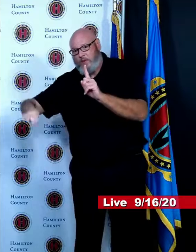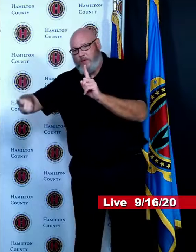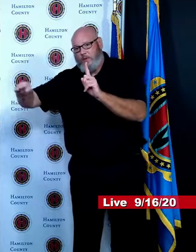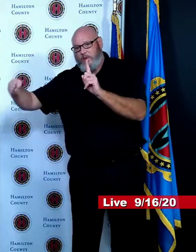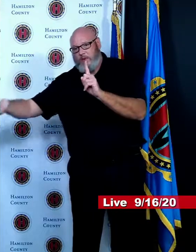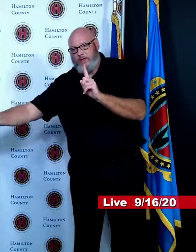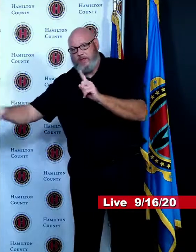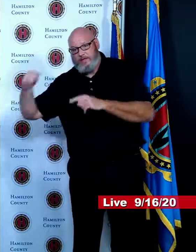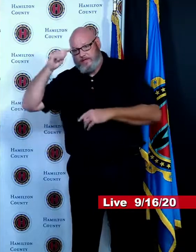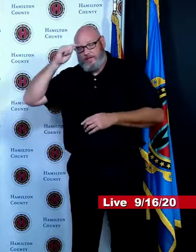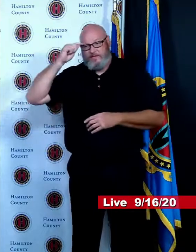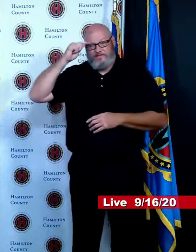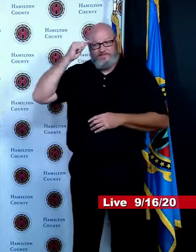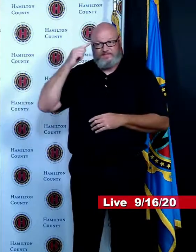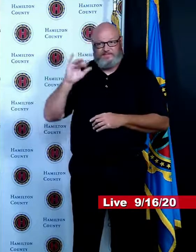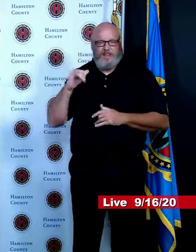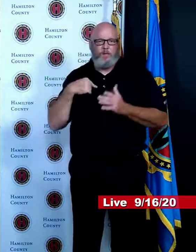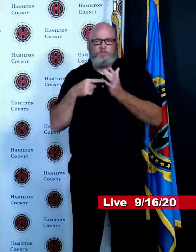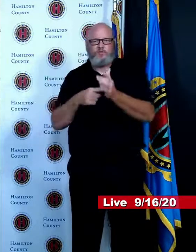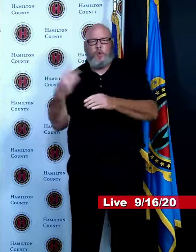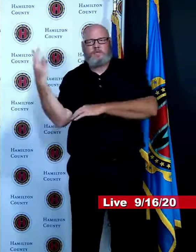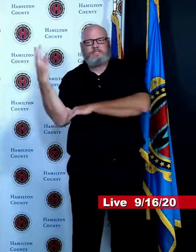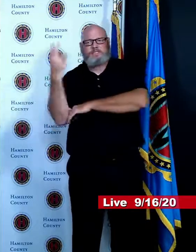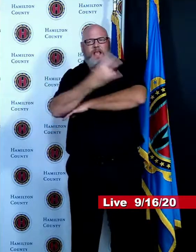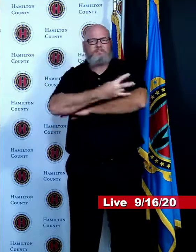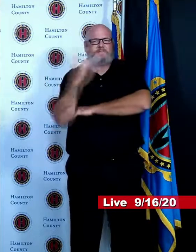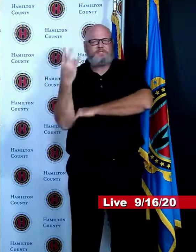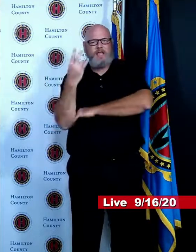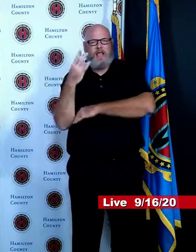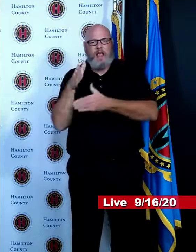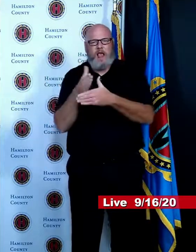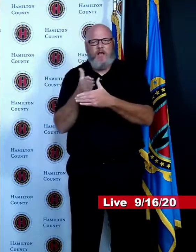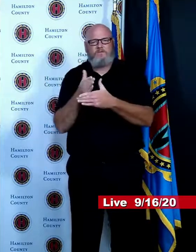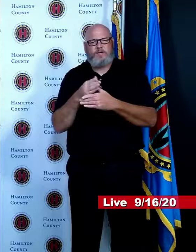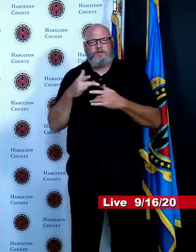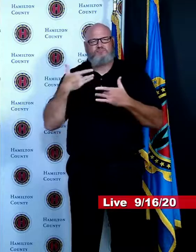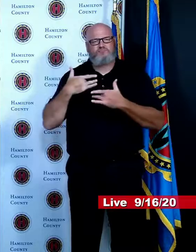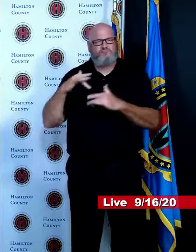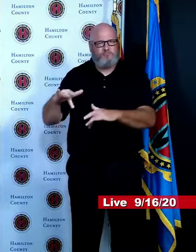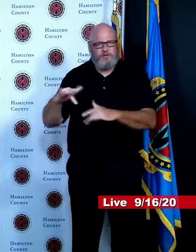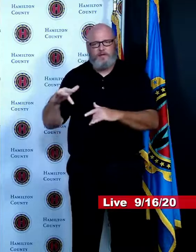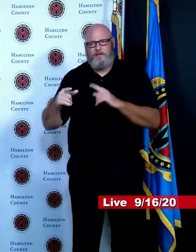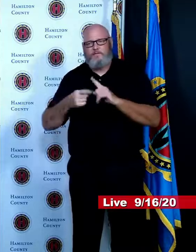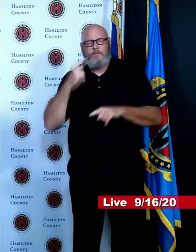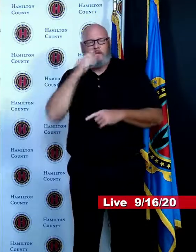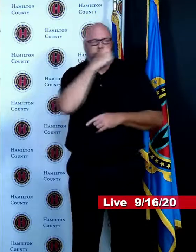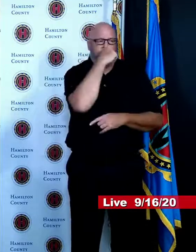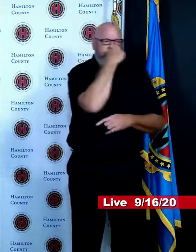obtained and when the test has resulted and so we look a lot at that seven day average as you look at that graph and I know that this